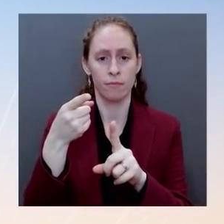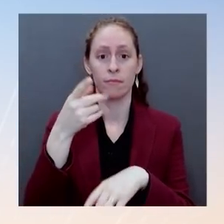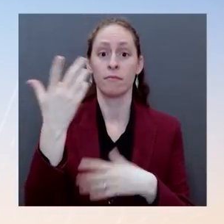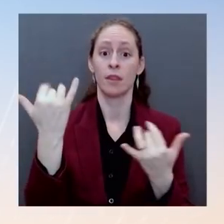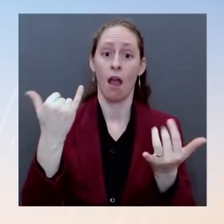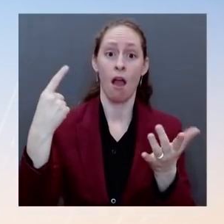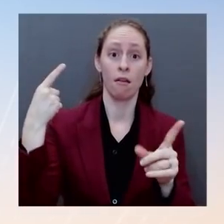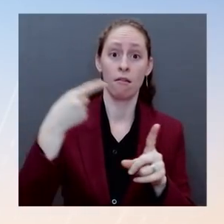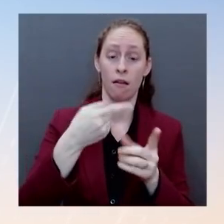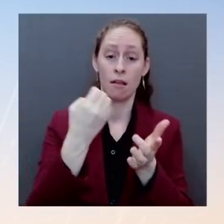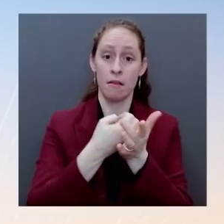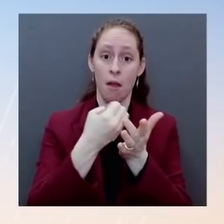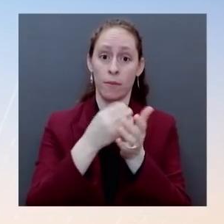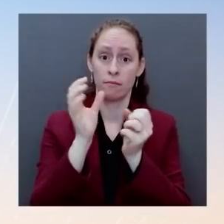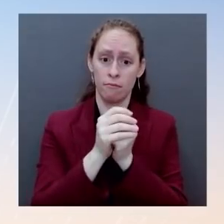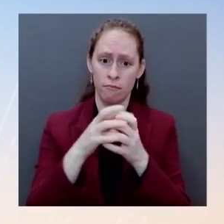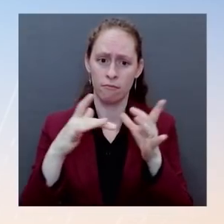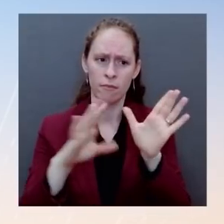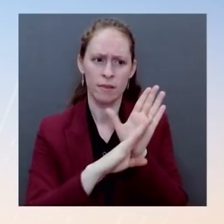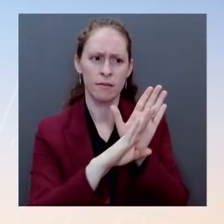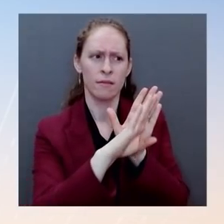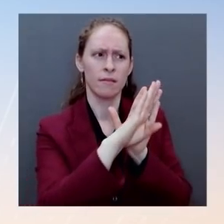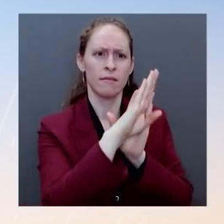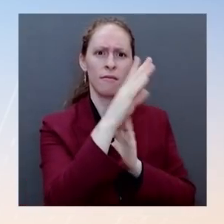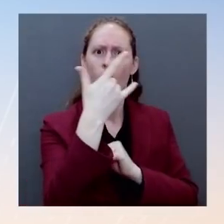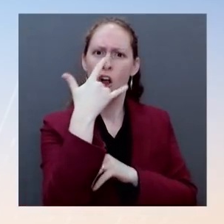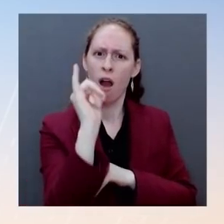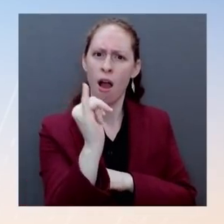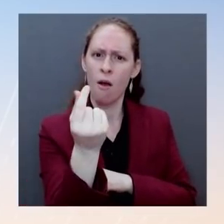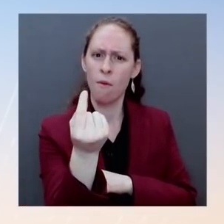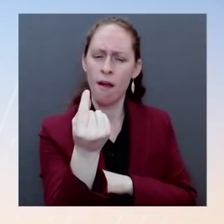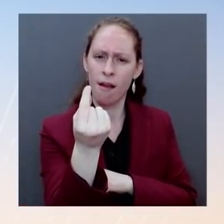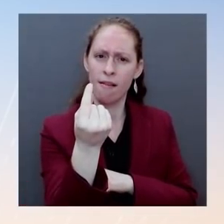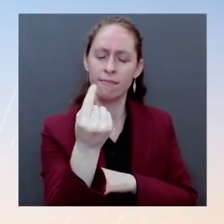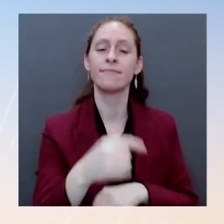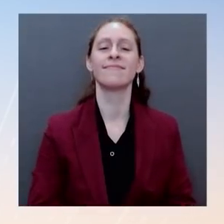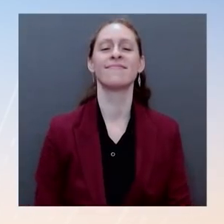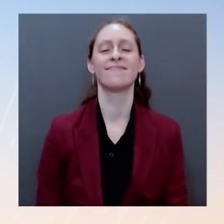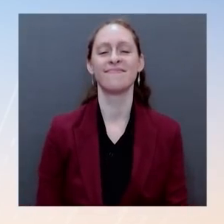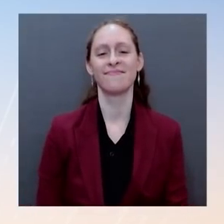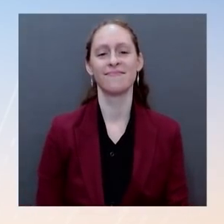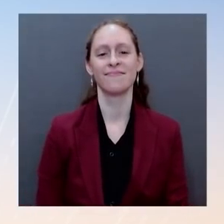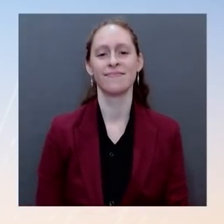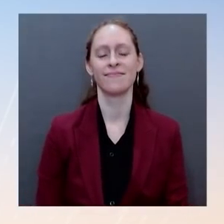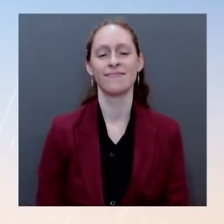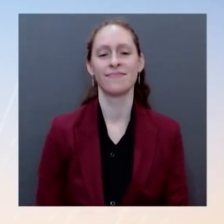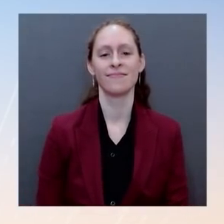over the last several days, that, in 2021, our economy experienced